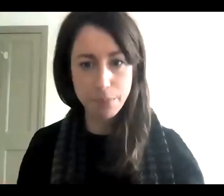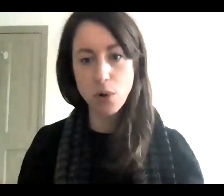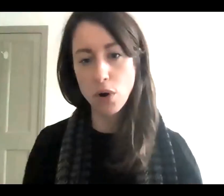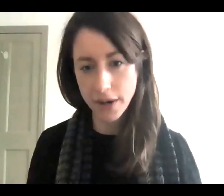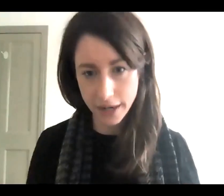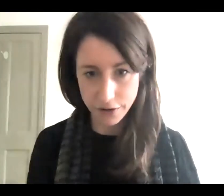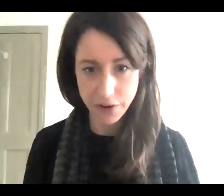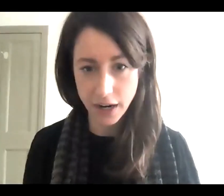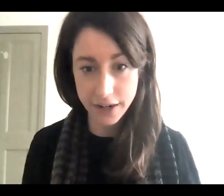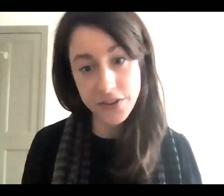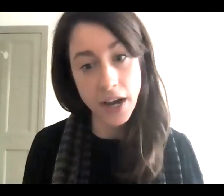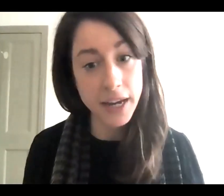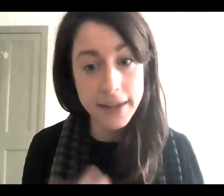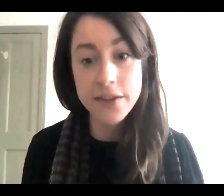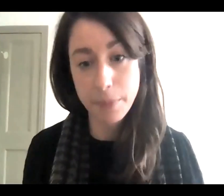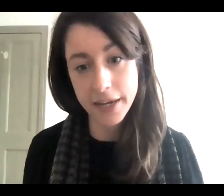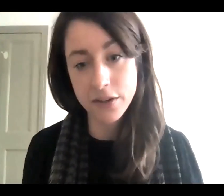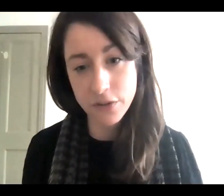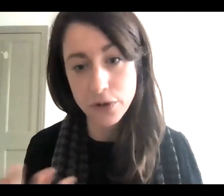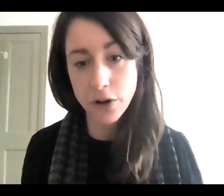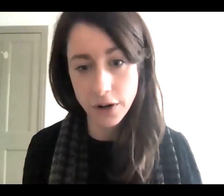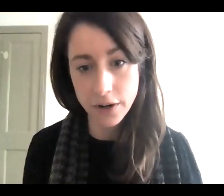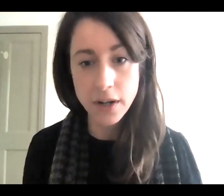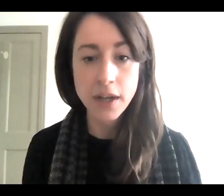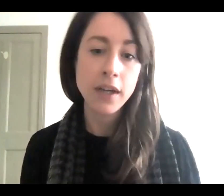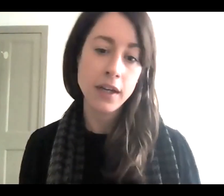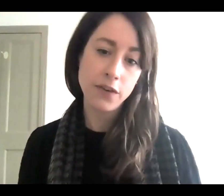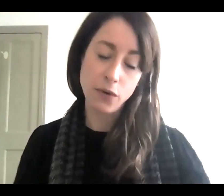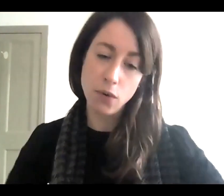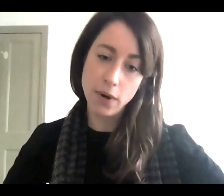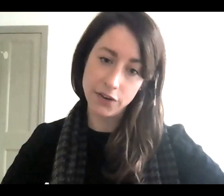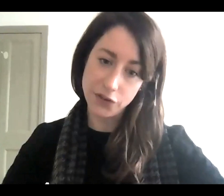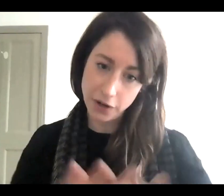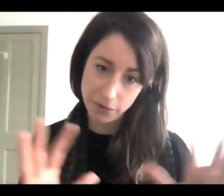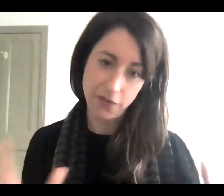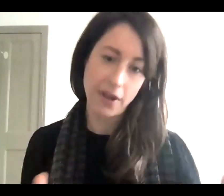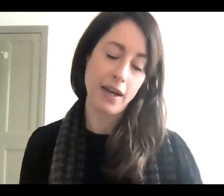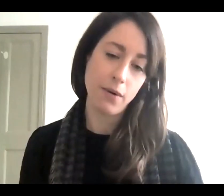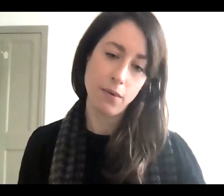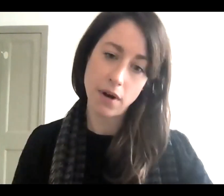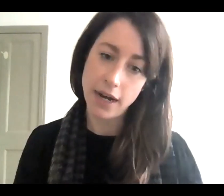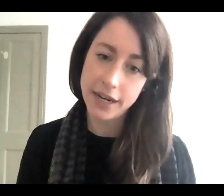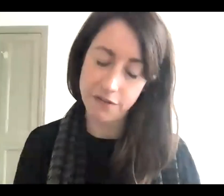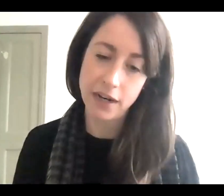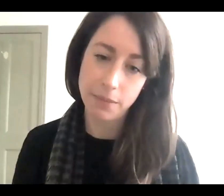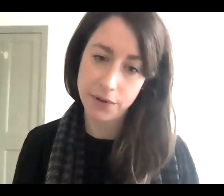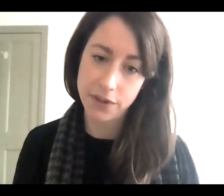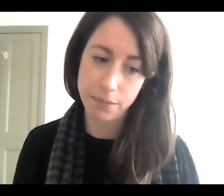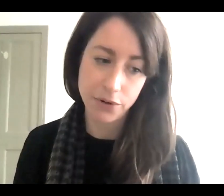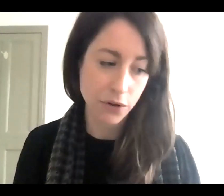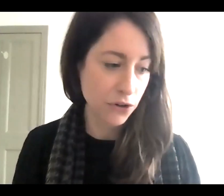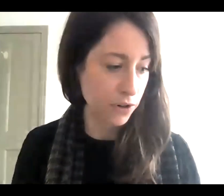of born out of a kind of psychic space for her. So in terms of how I developed the production